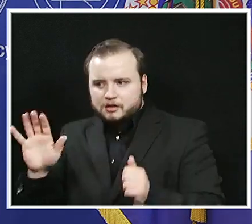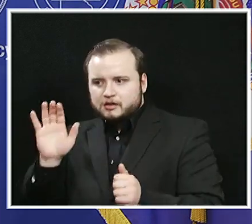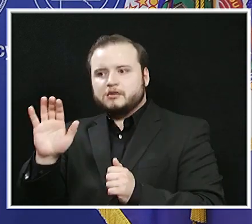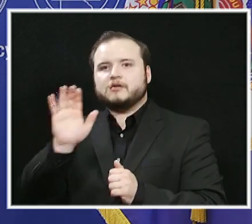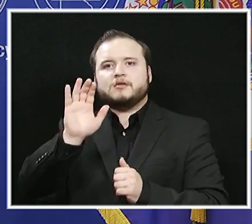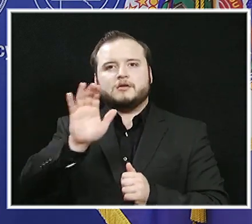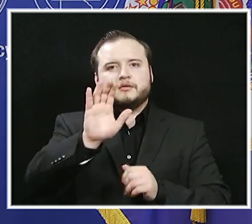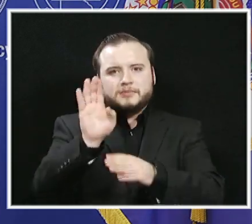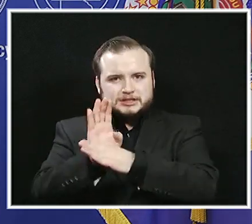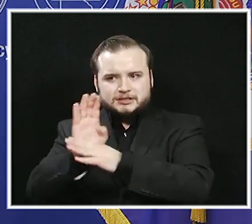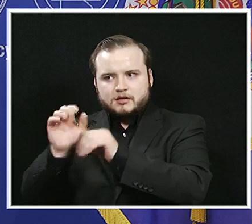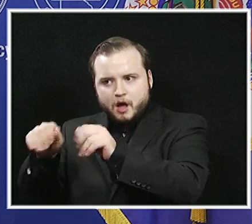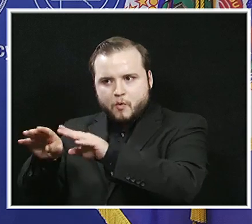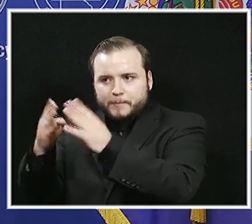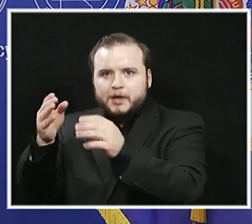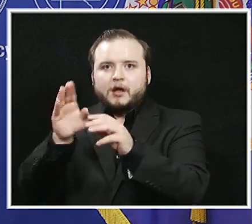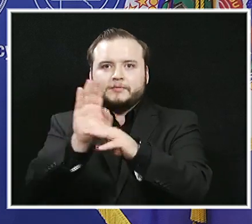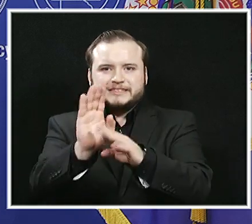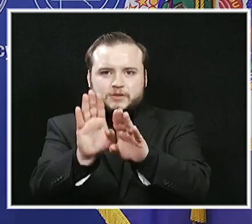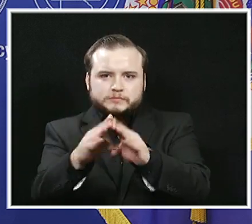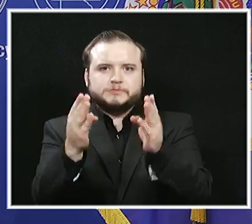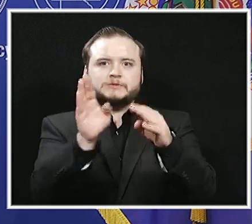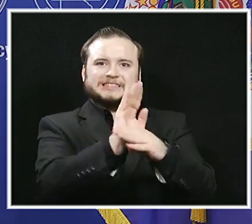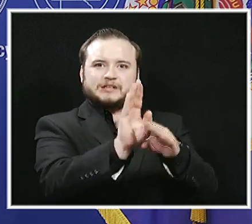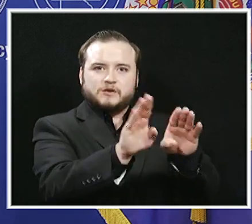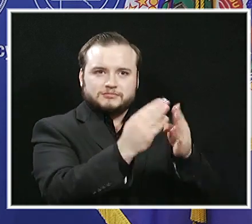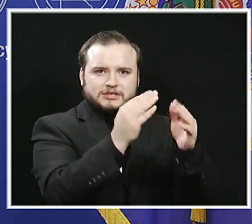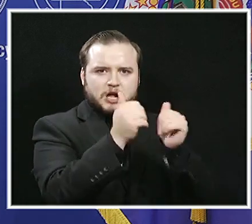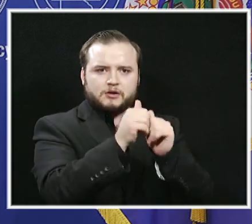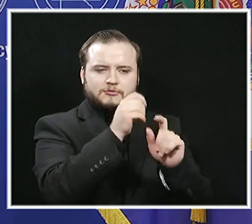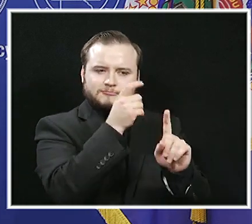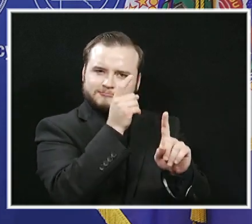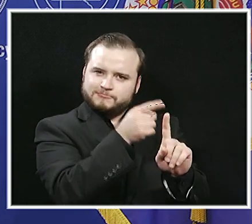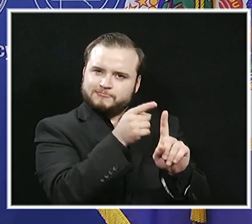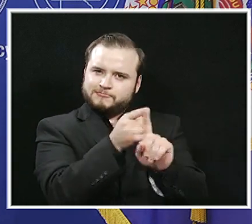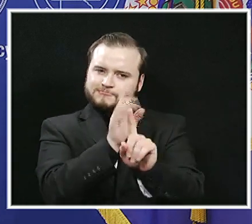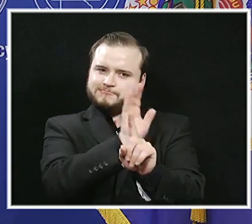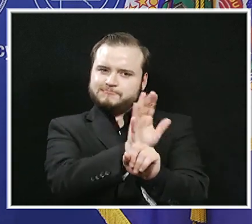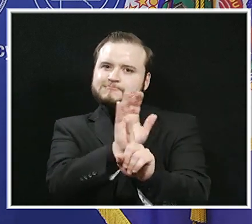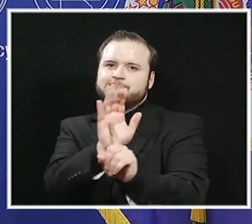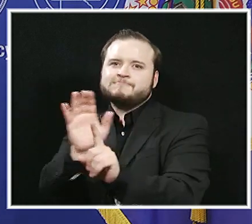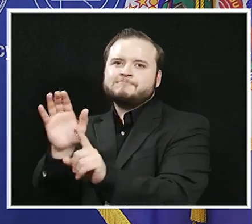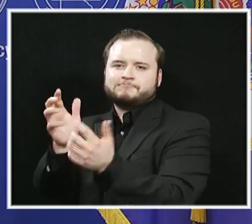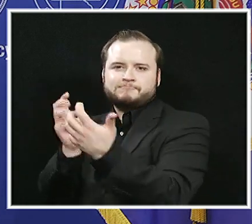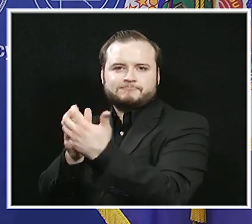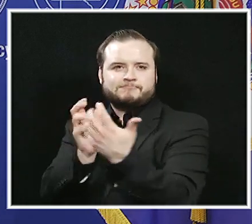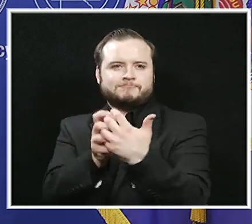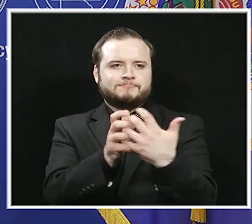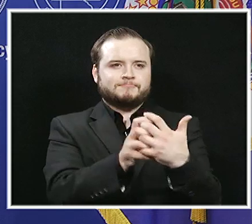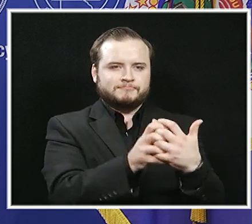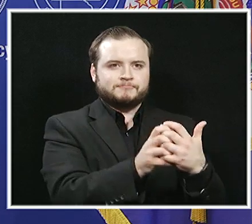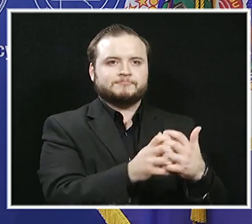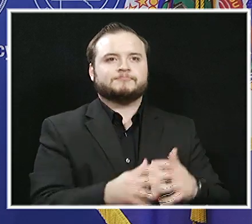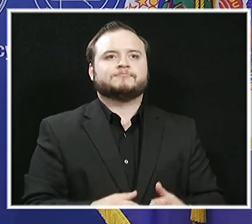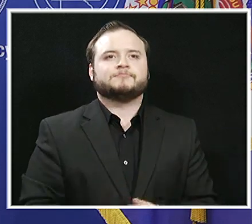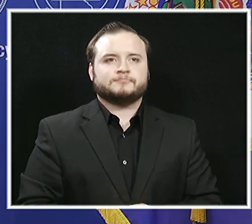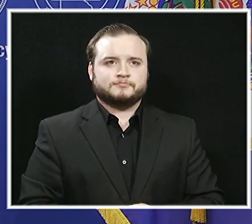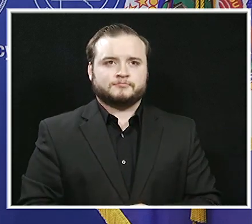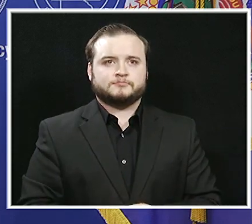associations, salons and barber shops, youth, recreation and on and on and on. So I think we're getting into the phase getting really specific on how to get these